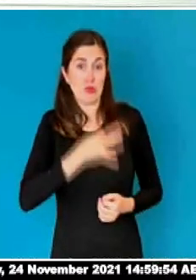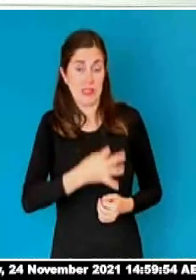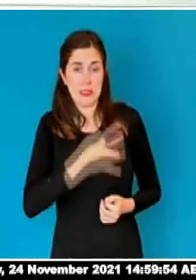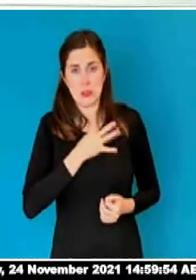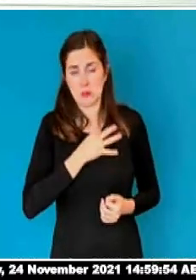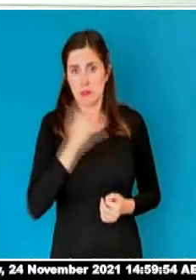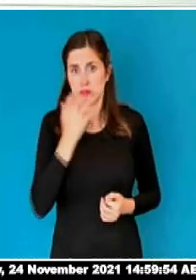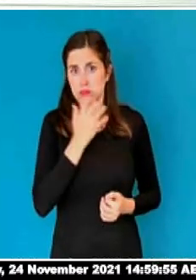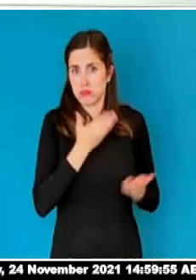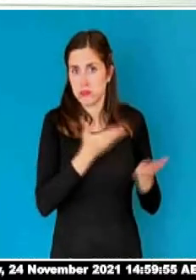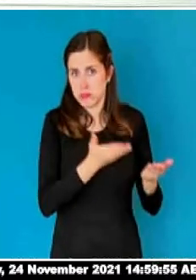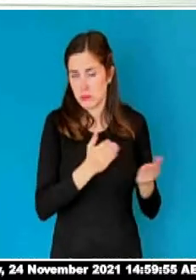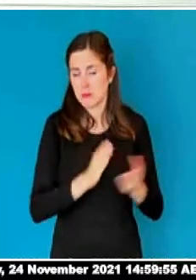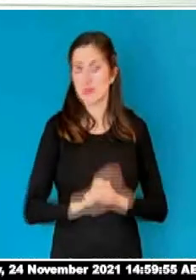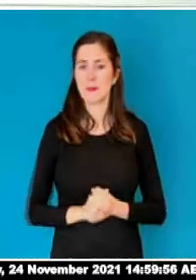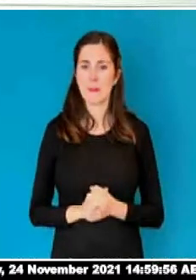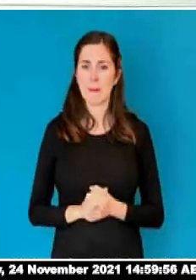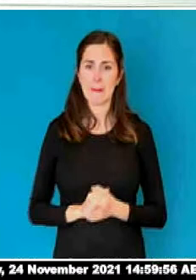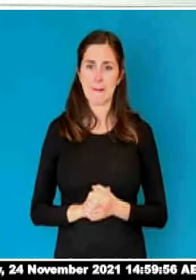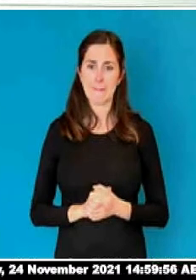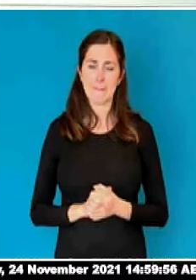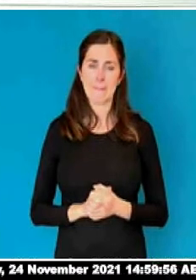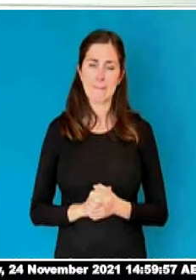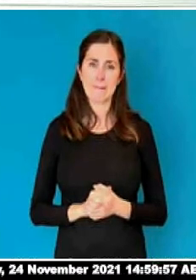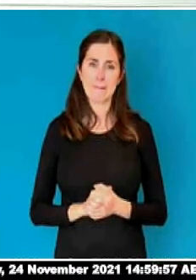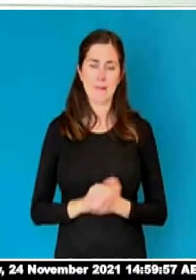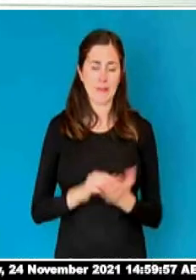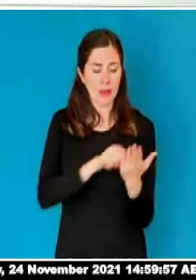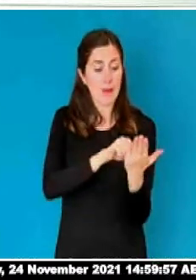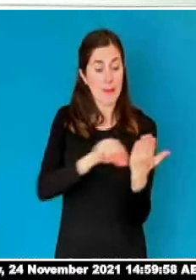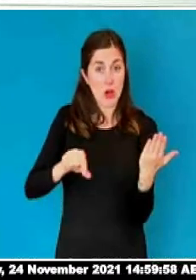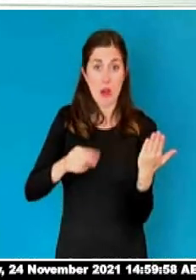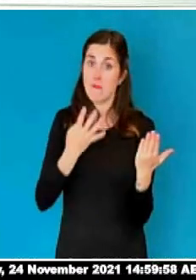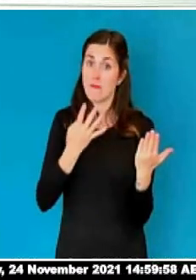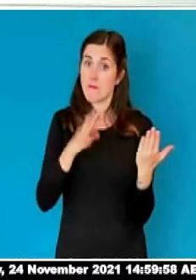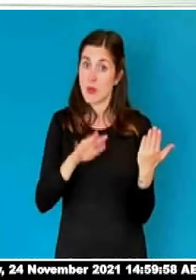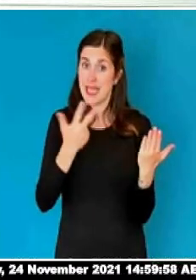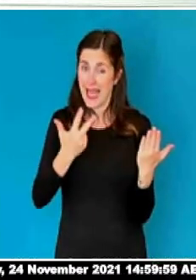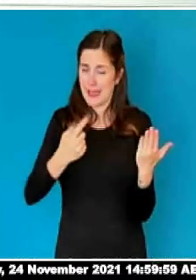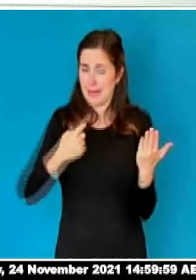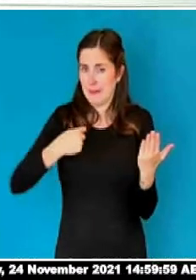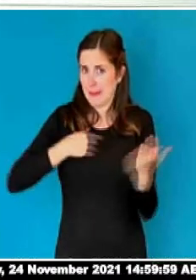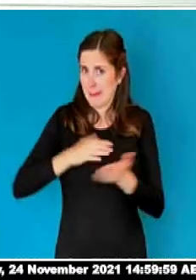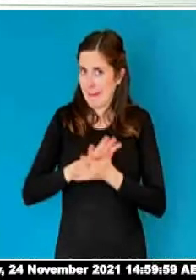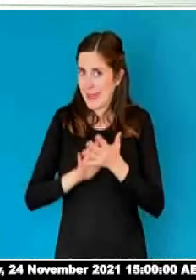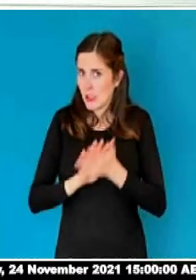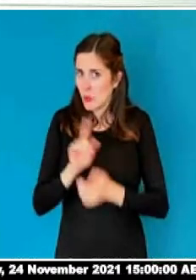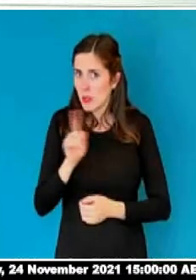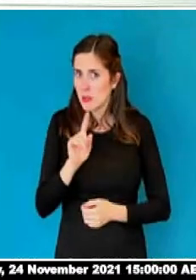But I was simply making the point at paragraph 48 that as we have with physical